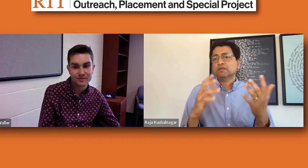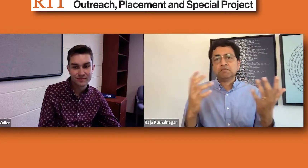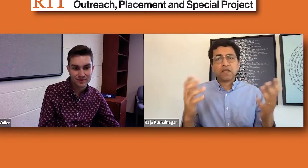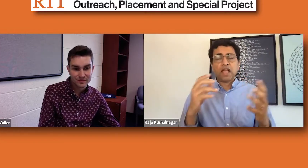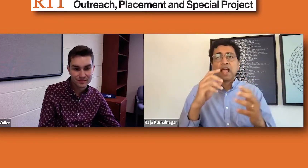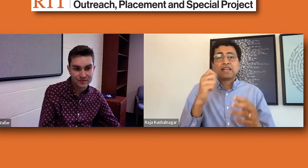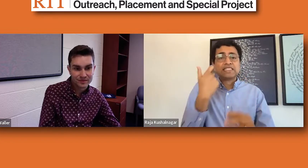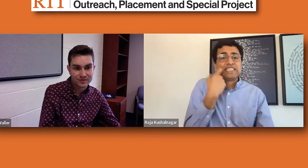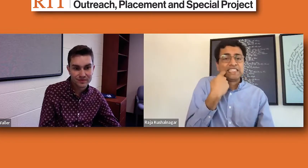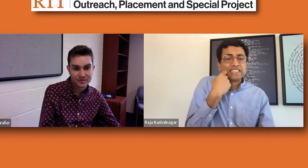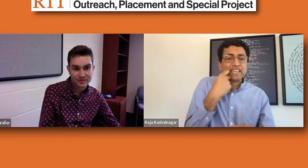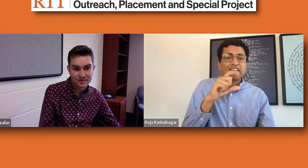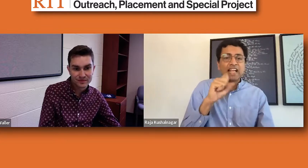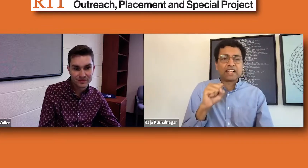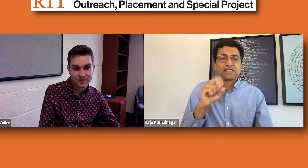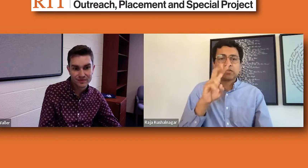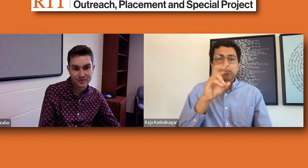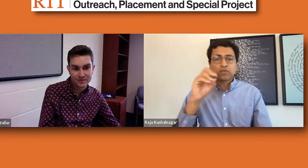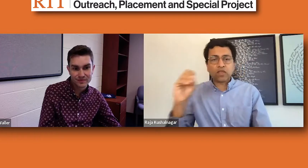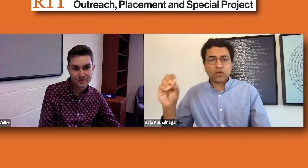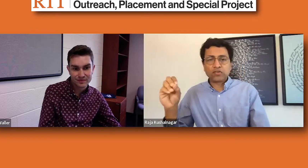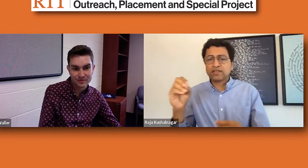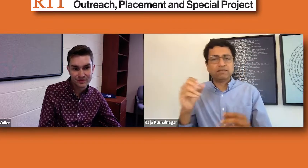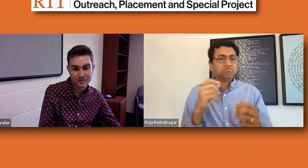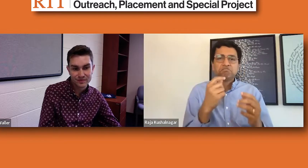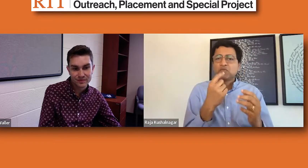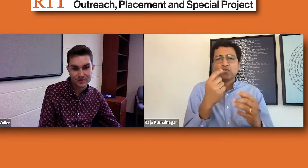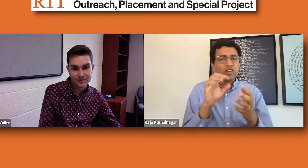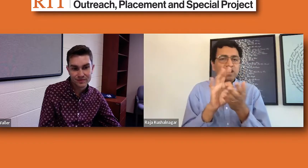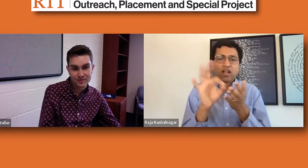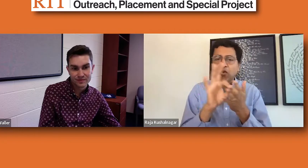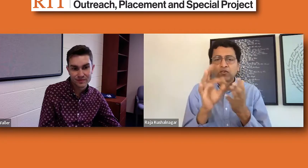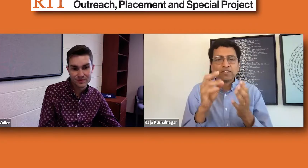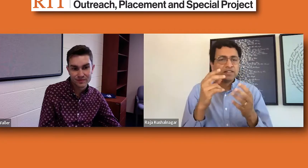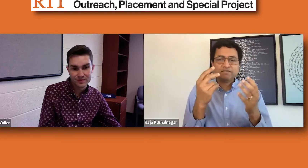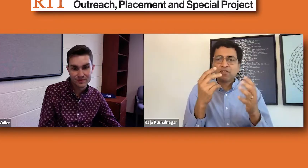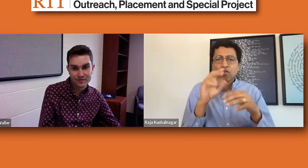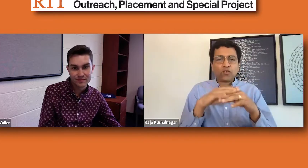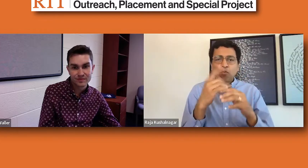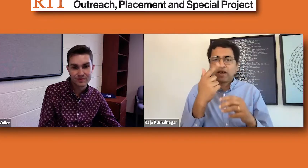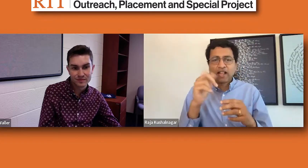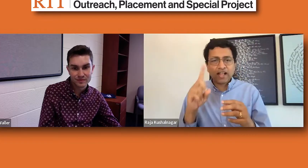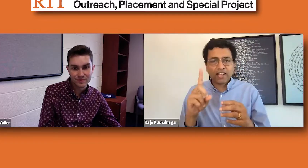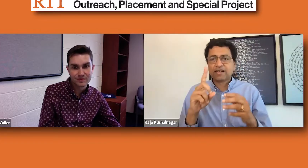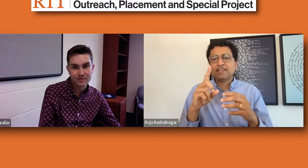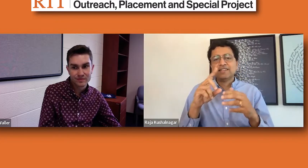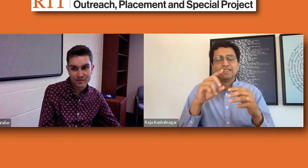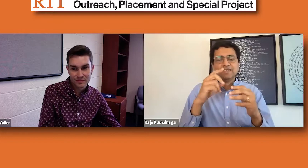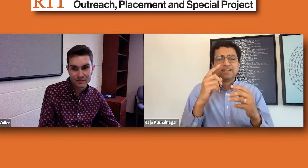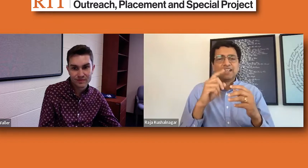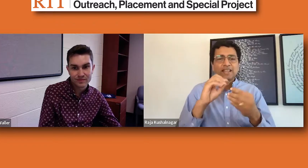I mean, as recently as 2000, the number of Deaf people in technology